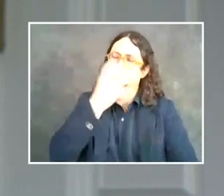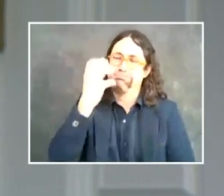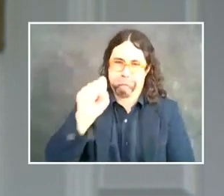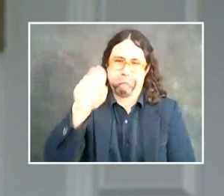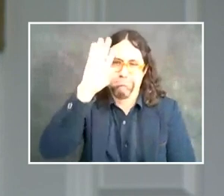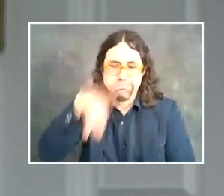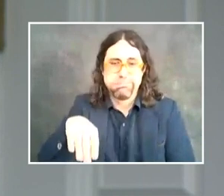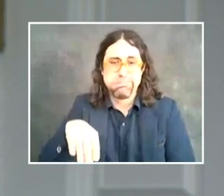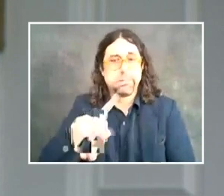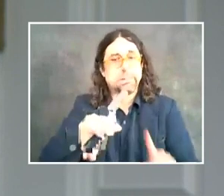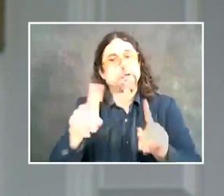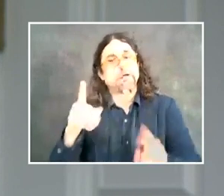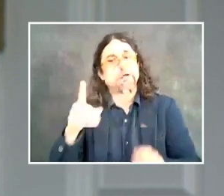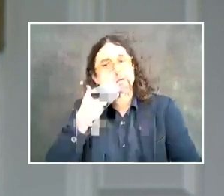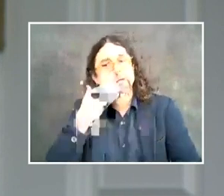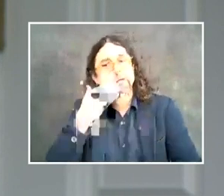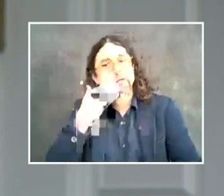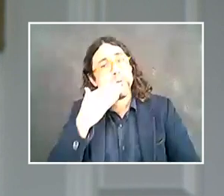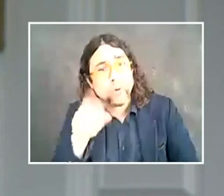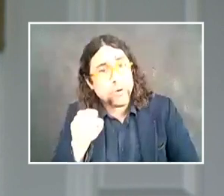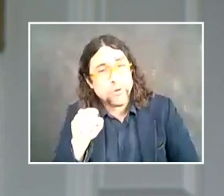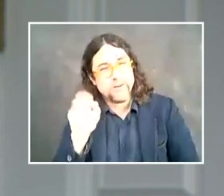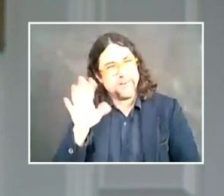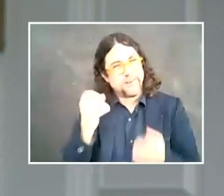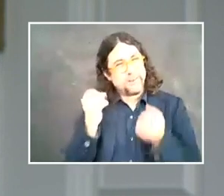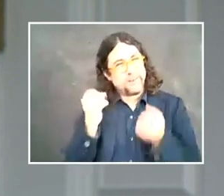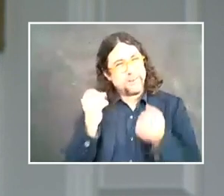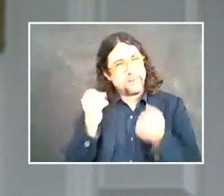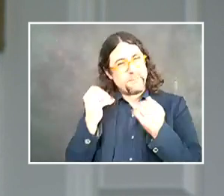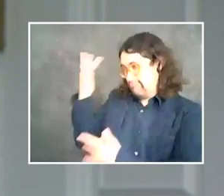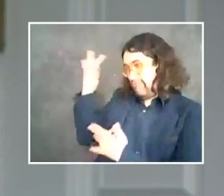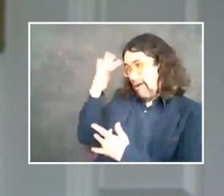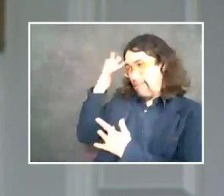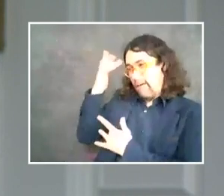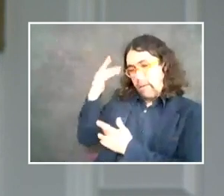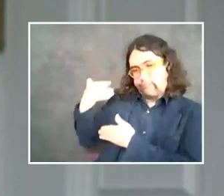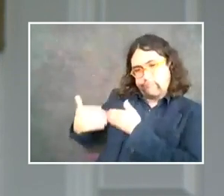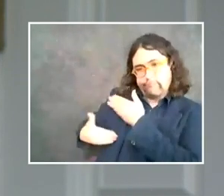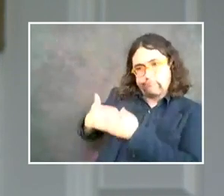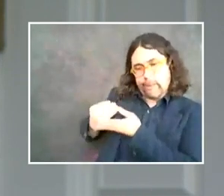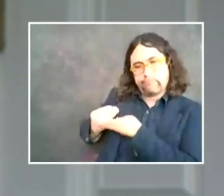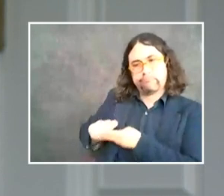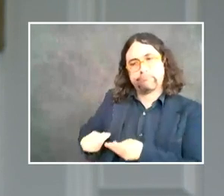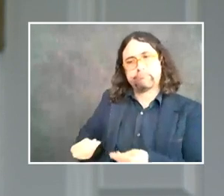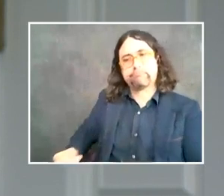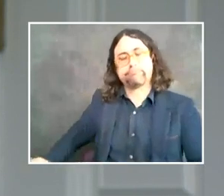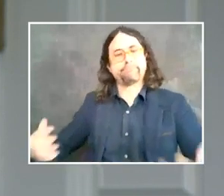WORK? WHO IS ESSENTIAL? ACROSS MANY TITLES. WHEN WE LOOK AT CROSSING GUARDS, IT'S WELL KNOWN.